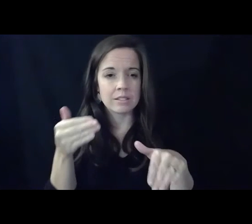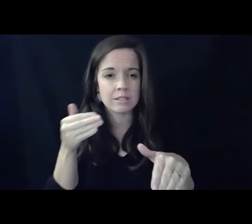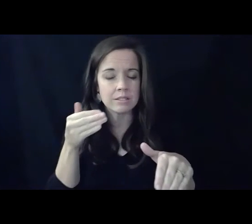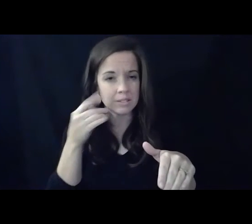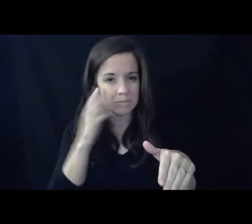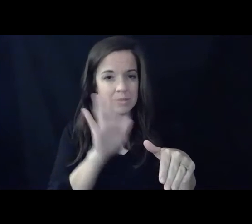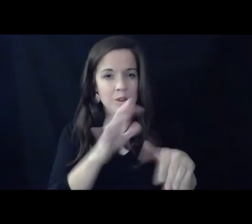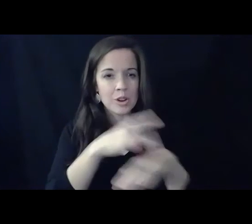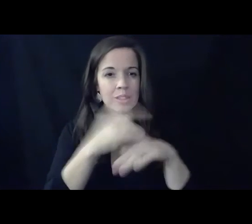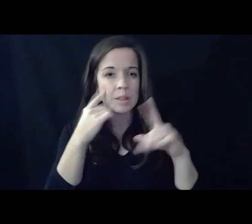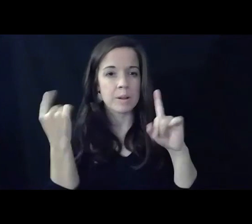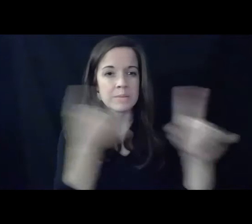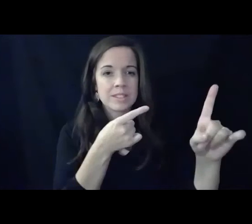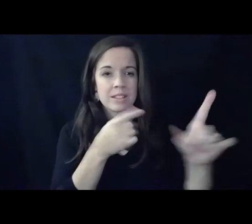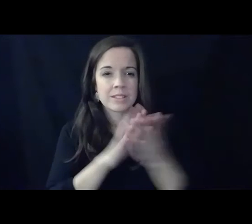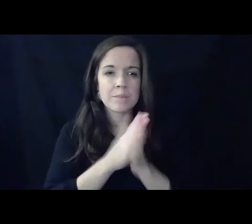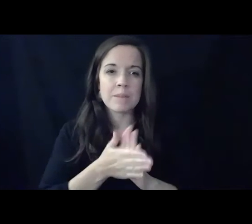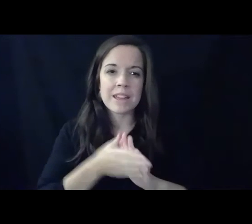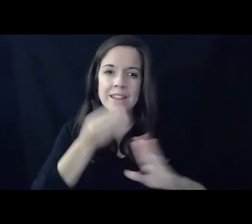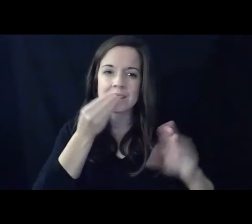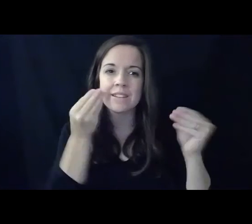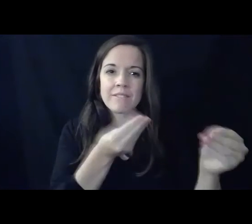to be, to feed, to serve as human offering.